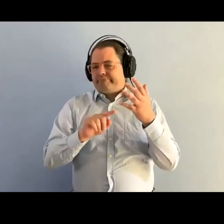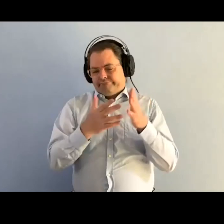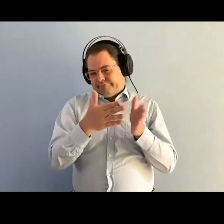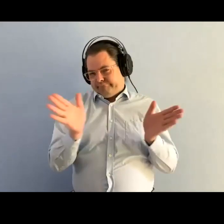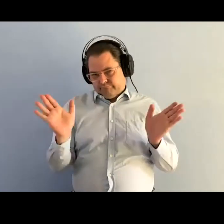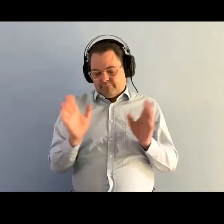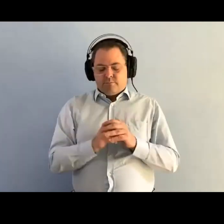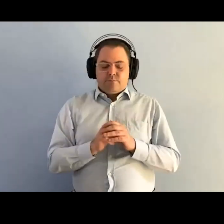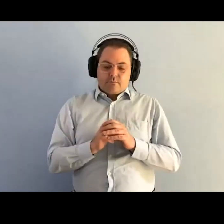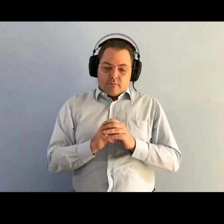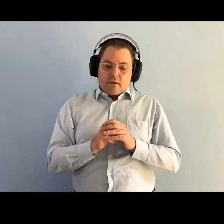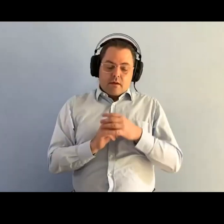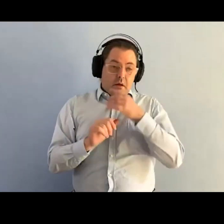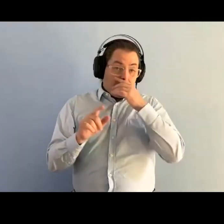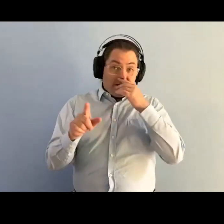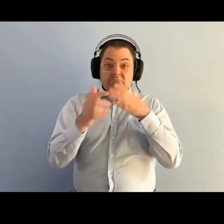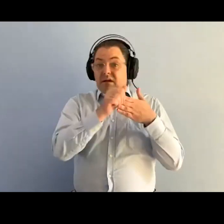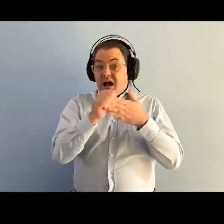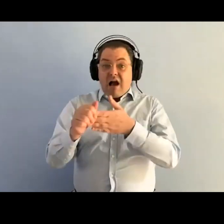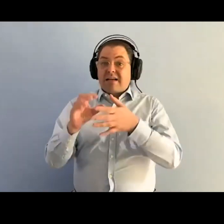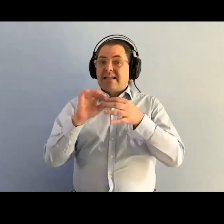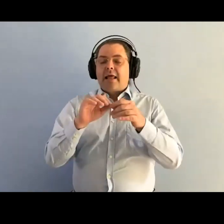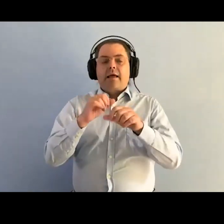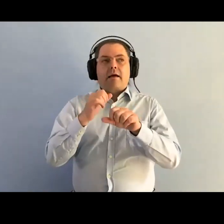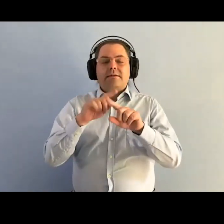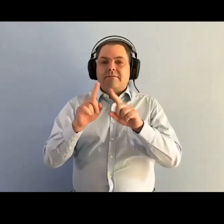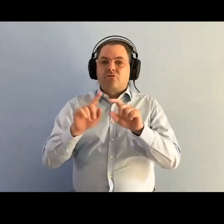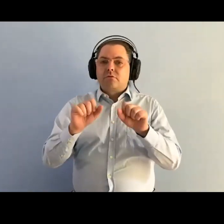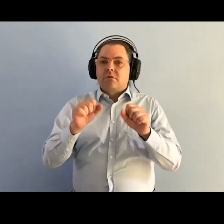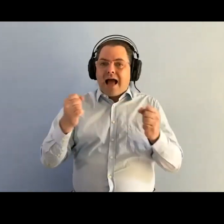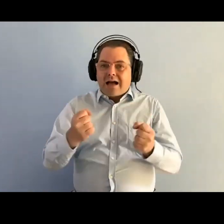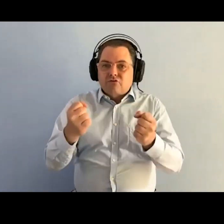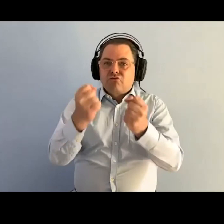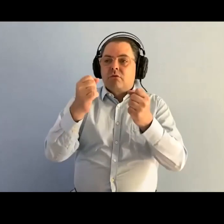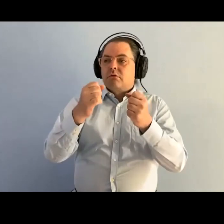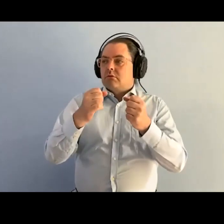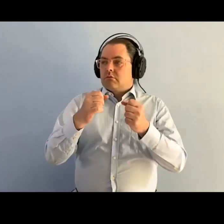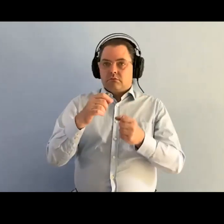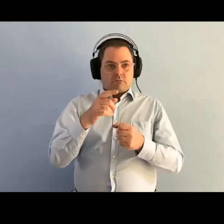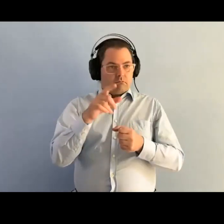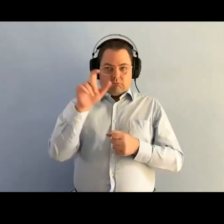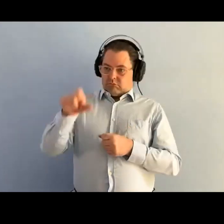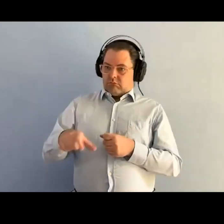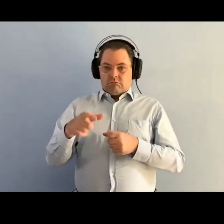includes civil society organizations such as Organizations of Persons with Disabilities. It provides guidance on